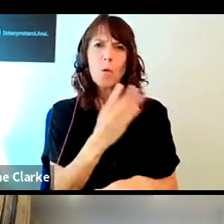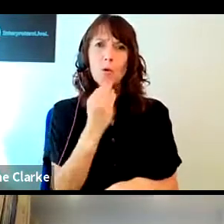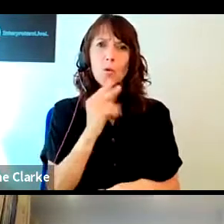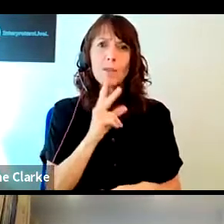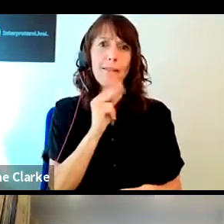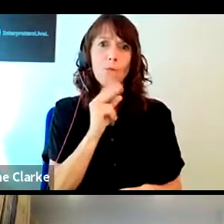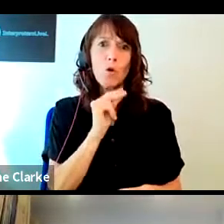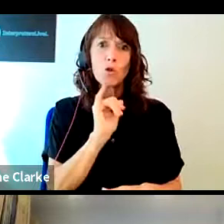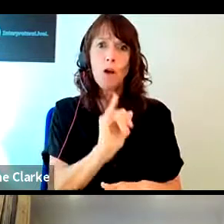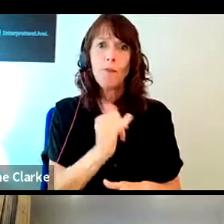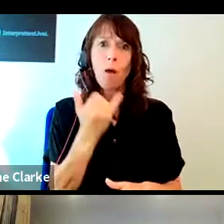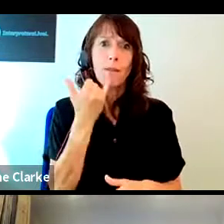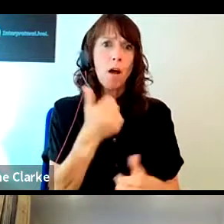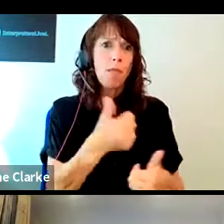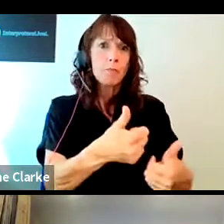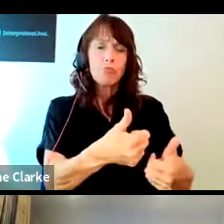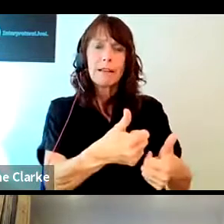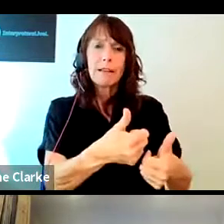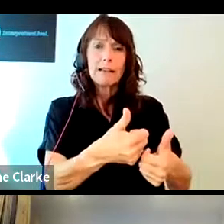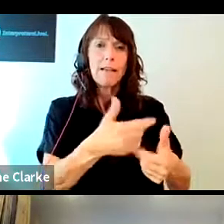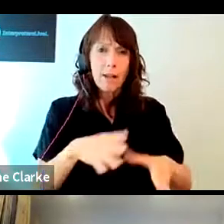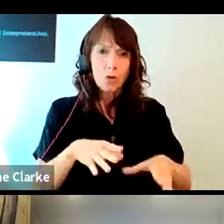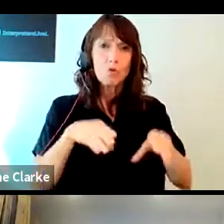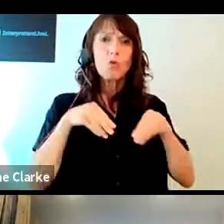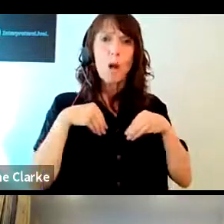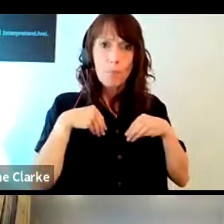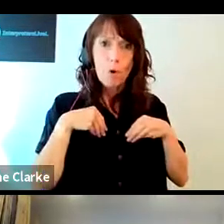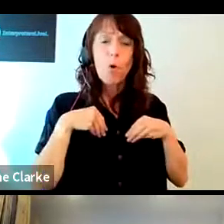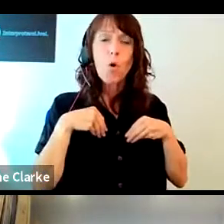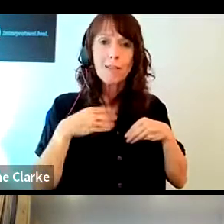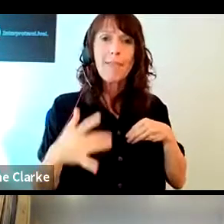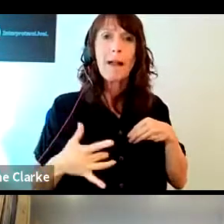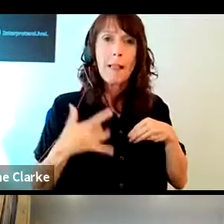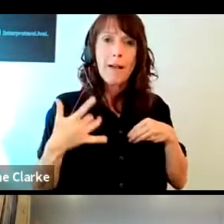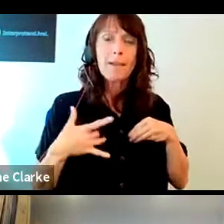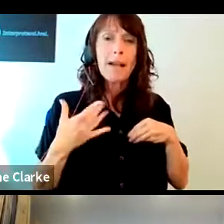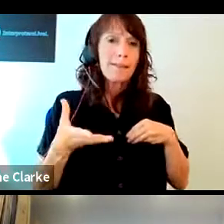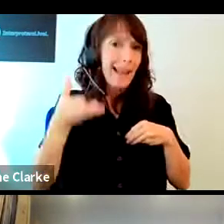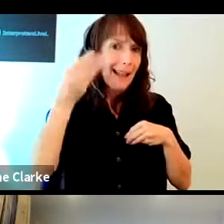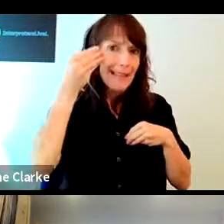phone. And I thought, that's brilliant because actually they're living it. They took it home and